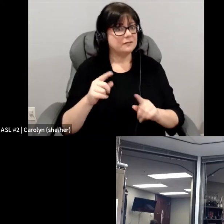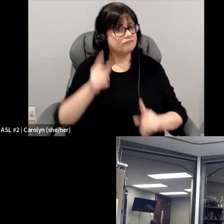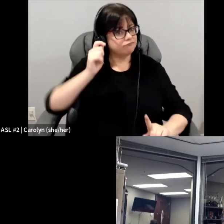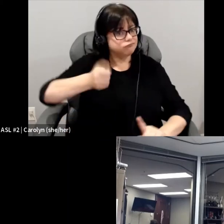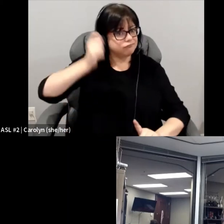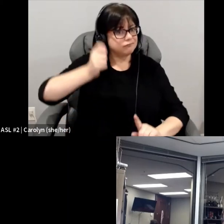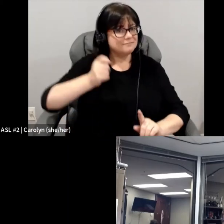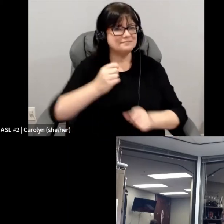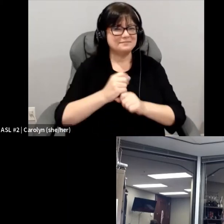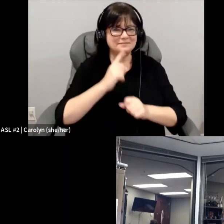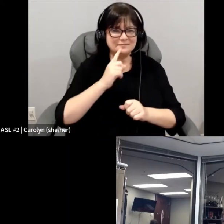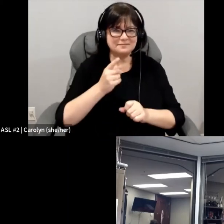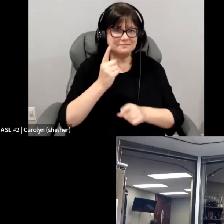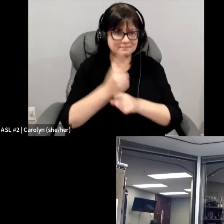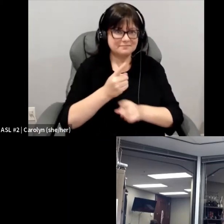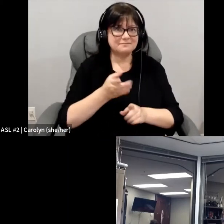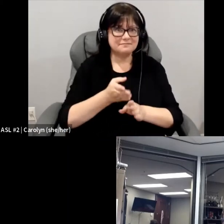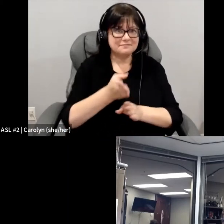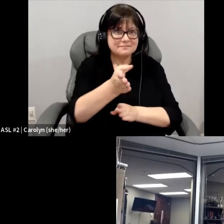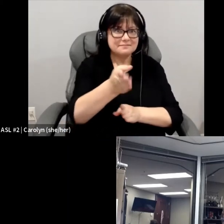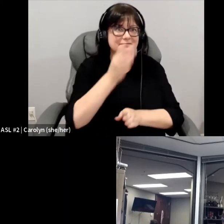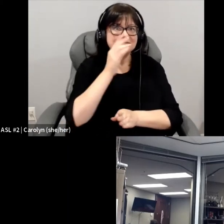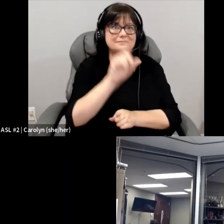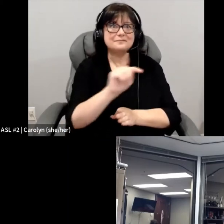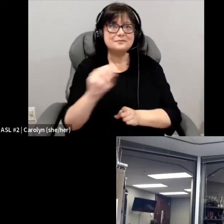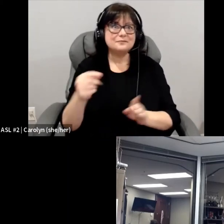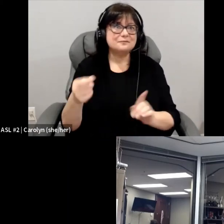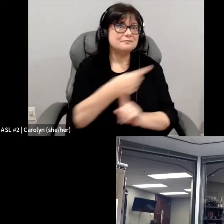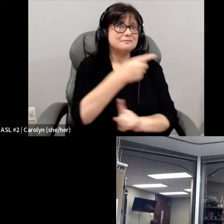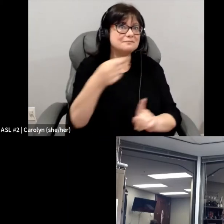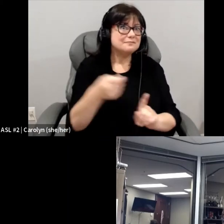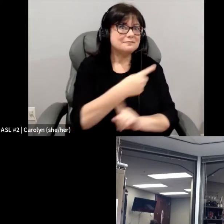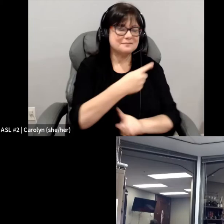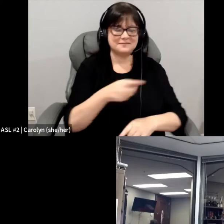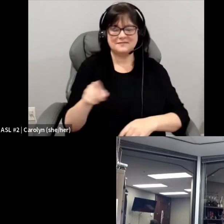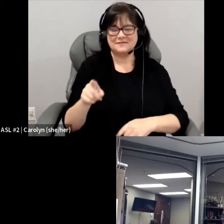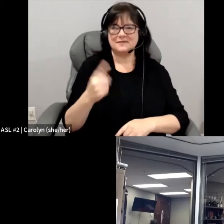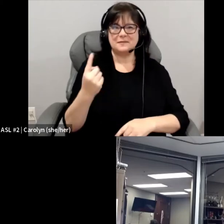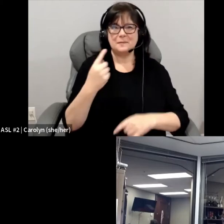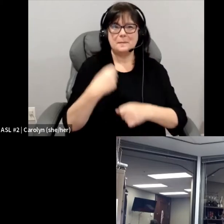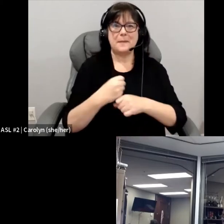ALWAYS MAKES ME LOOK BETTER THAN I AM. THANK YOU.